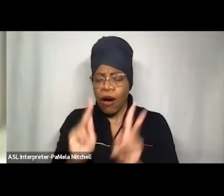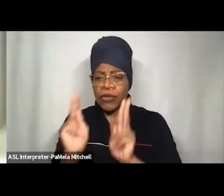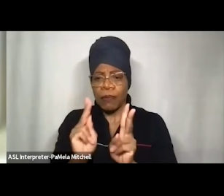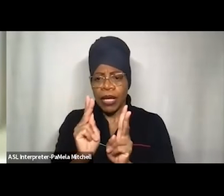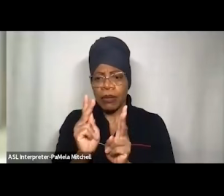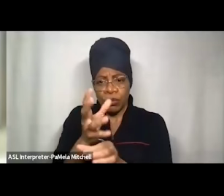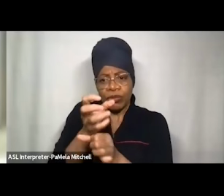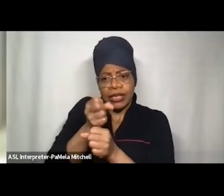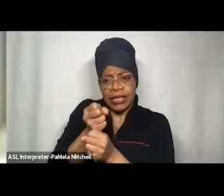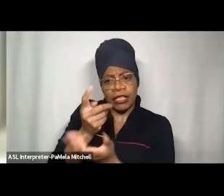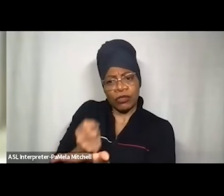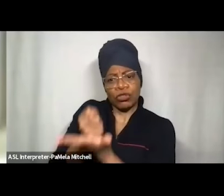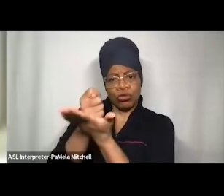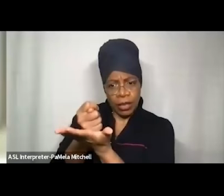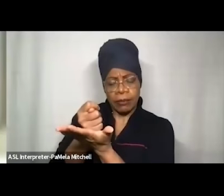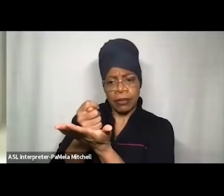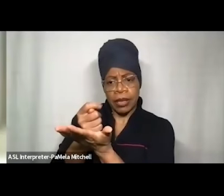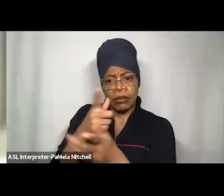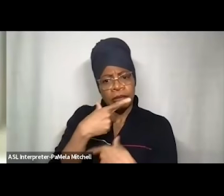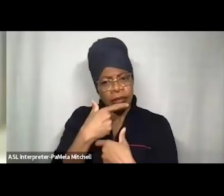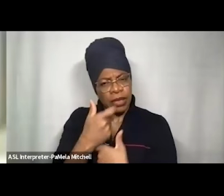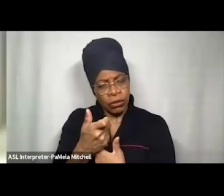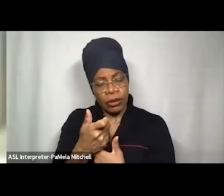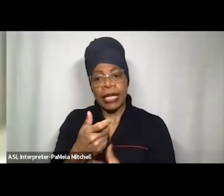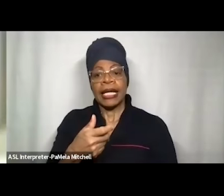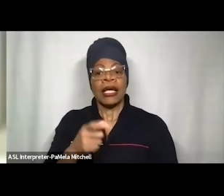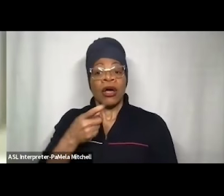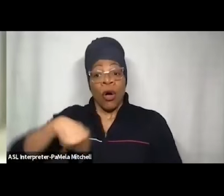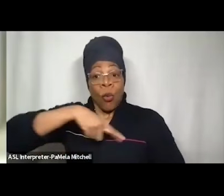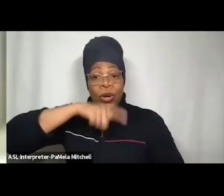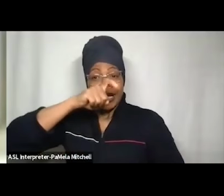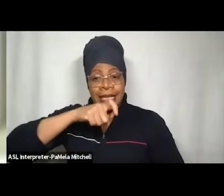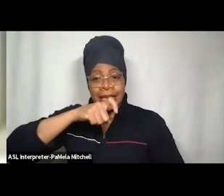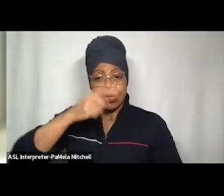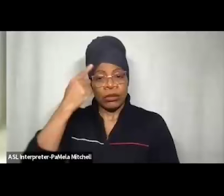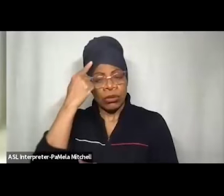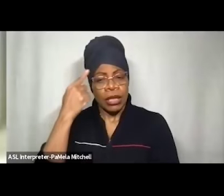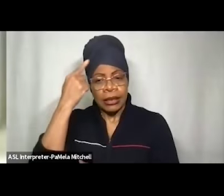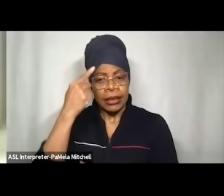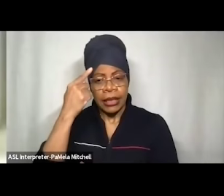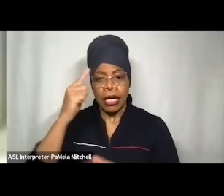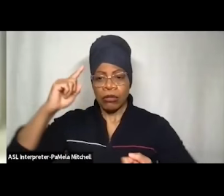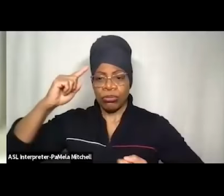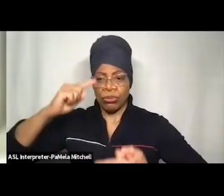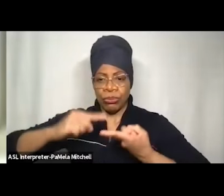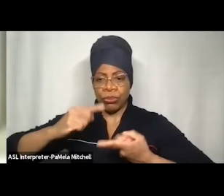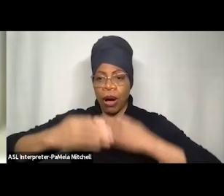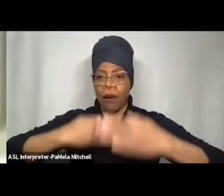And so, it's interesting, we need to also take into consideration that there's an induction process for alerting people